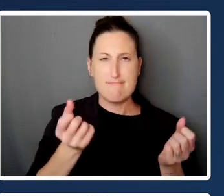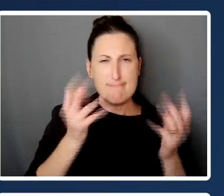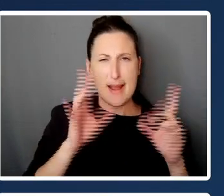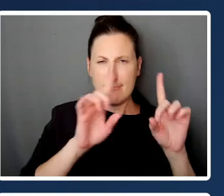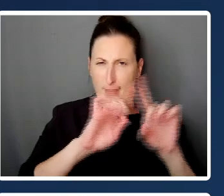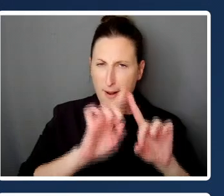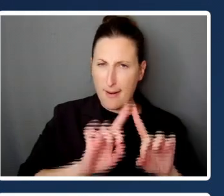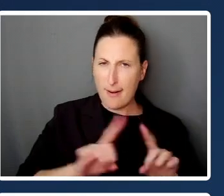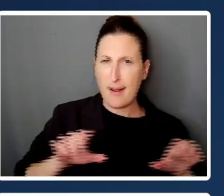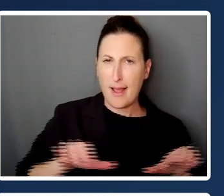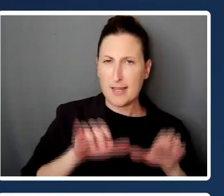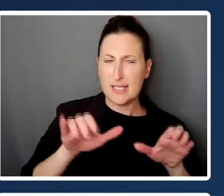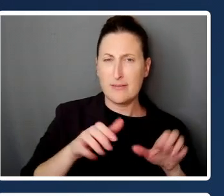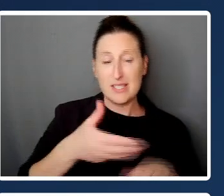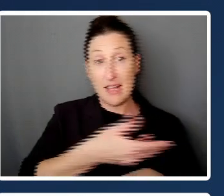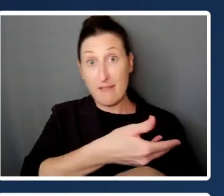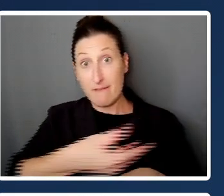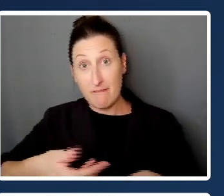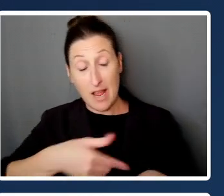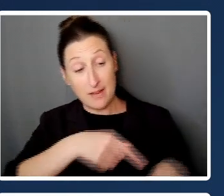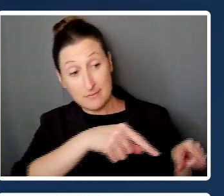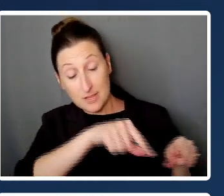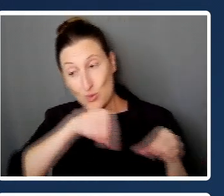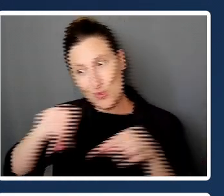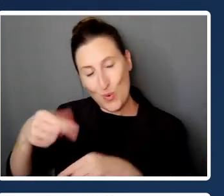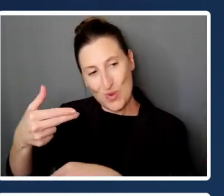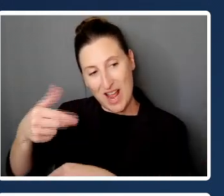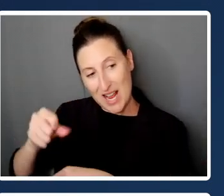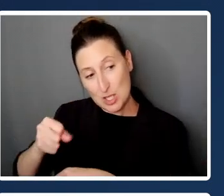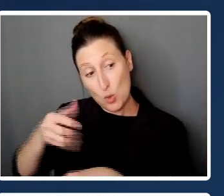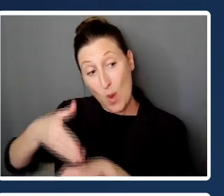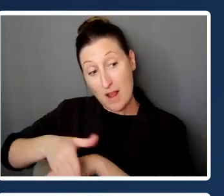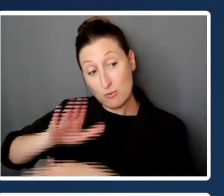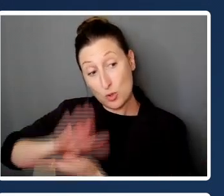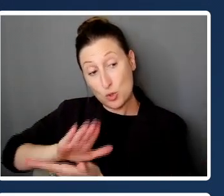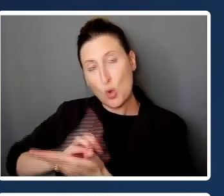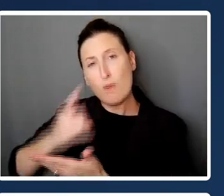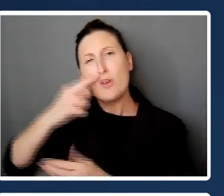school, after school, for activities that were just fun. And so that they would get